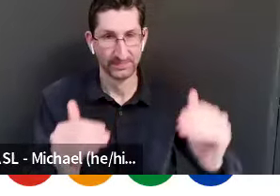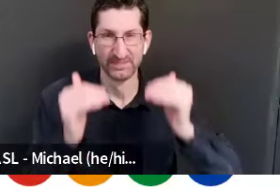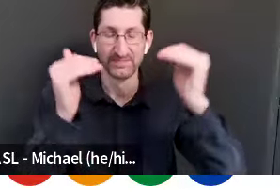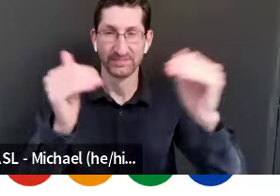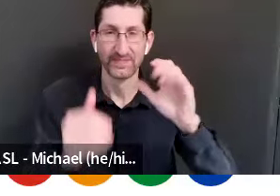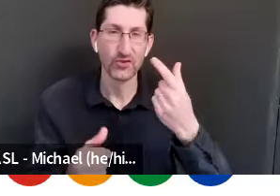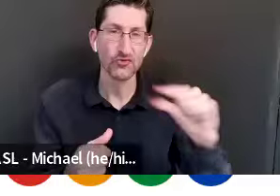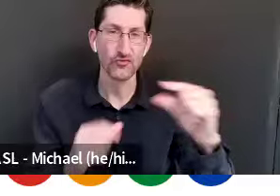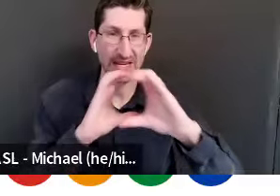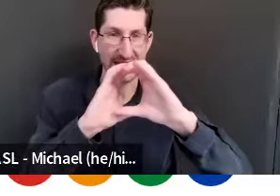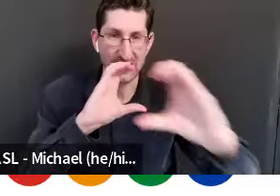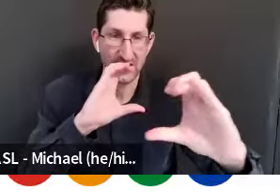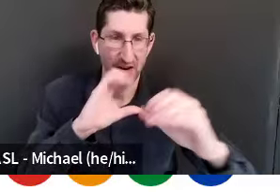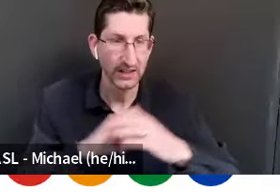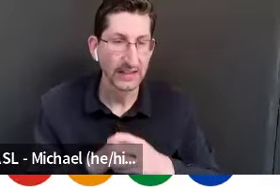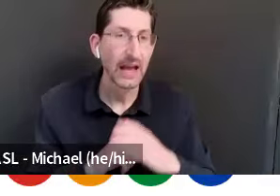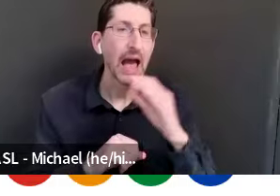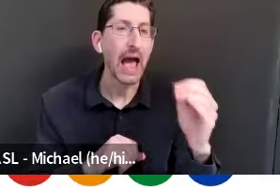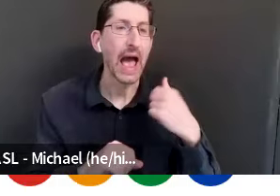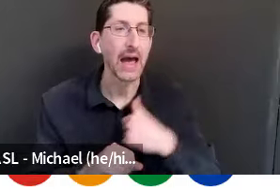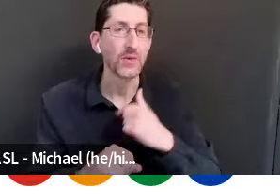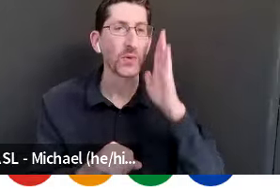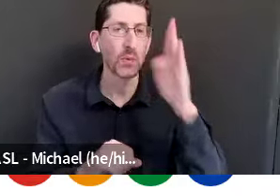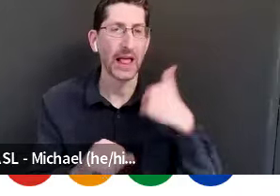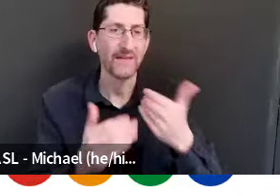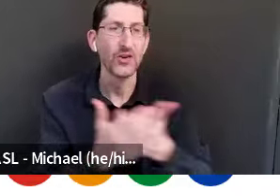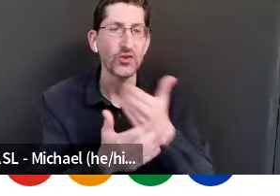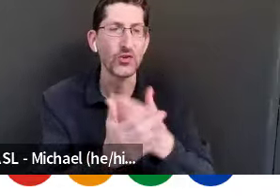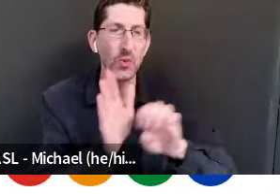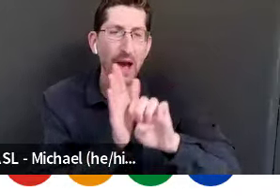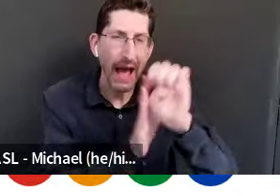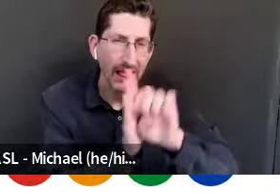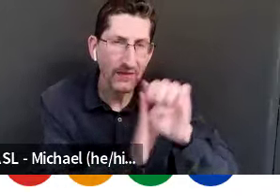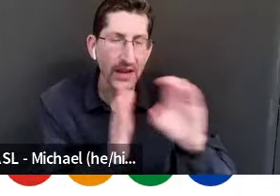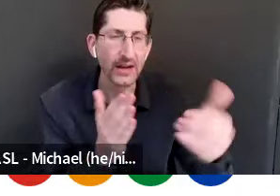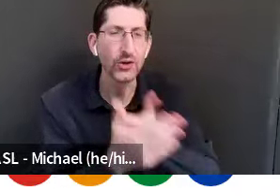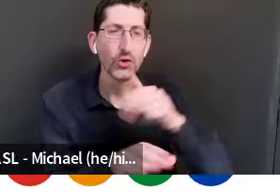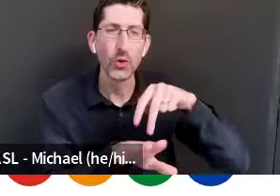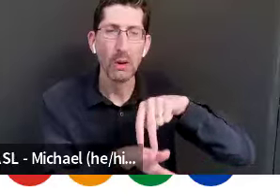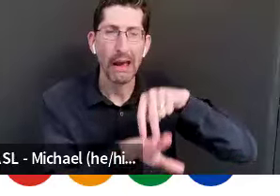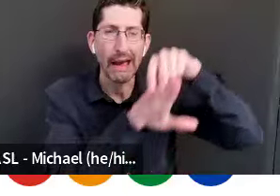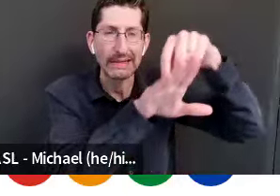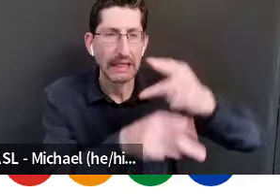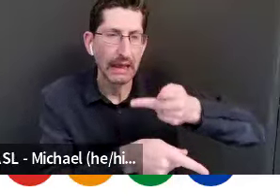VEHICLES. WE'RE ALSO ABOUT TO PUT OUT A